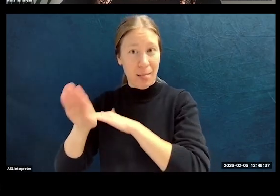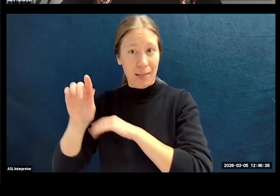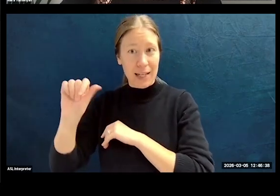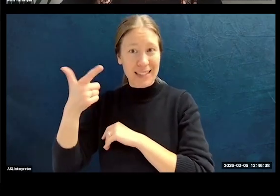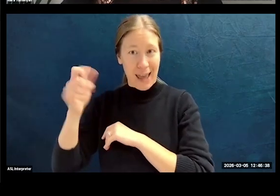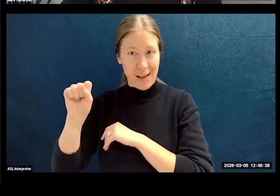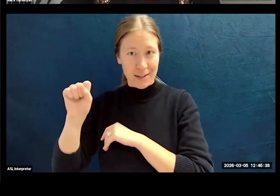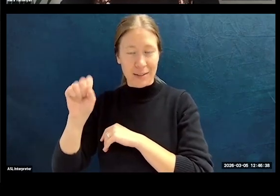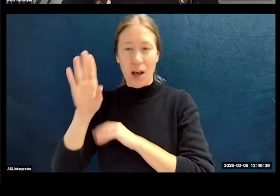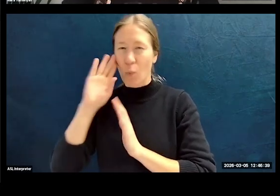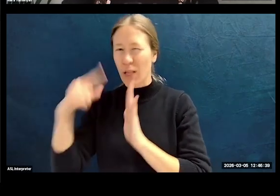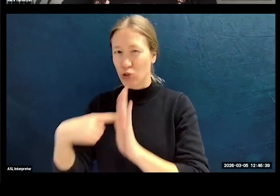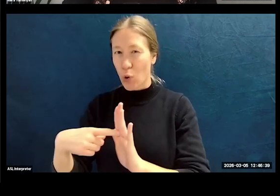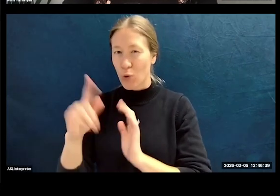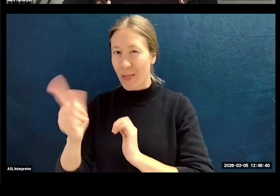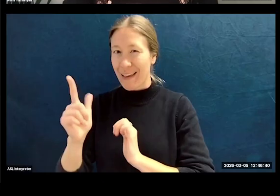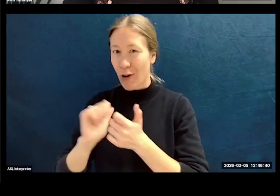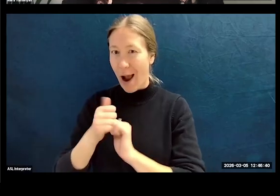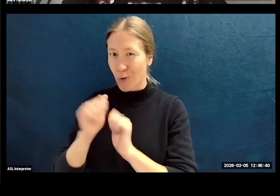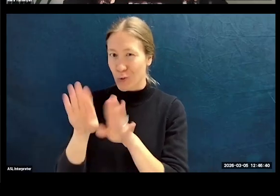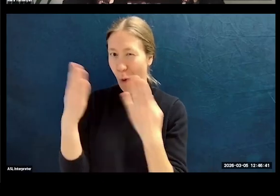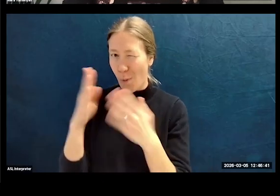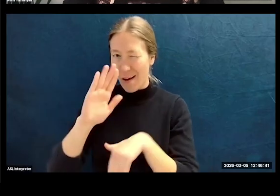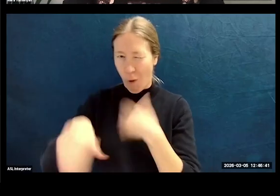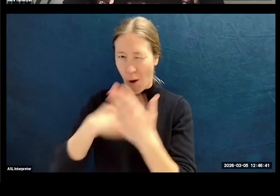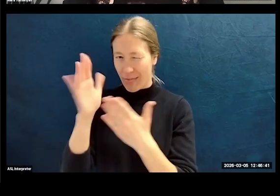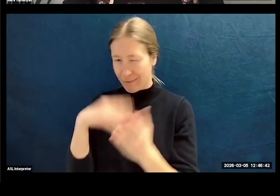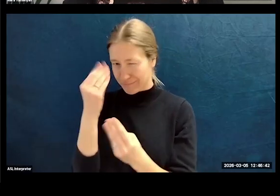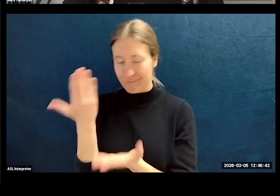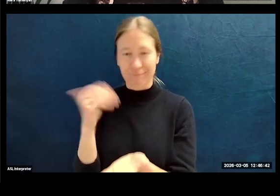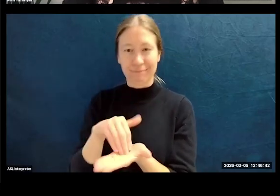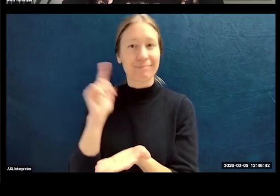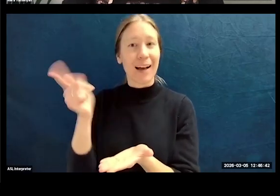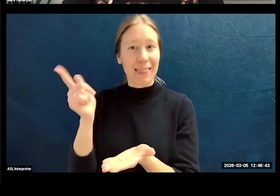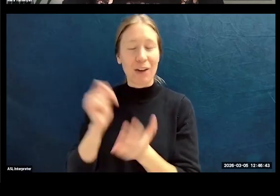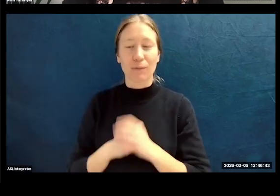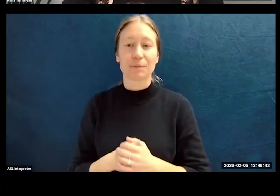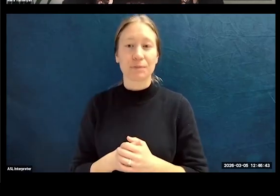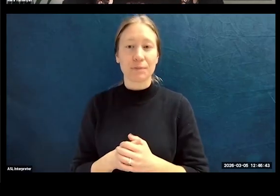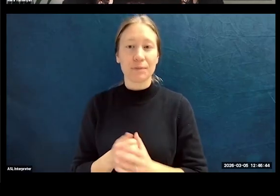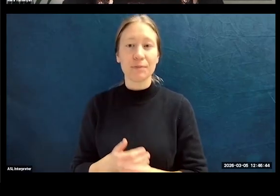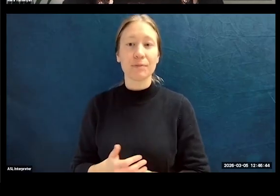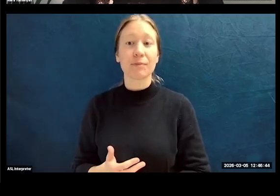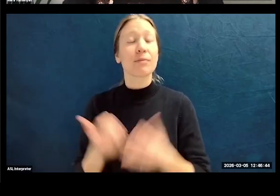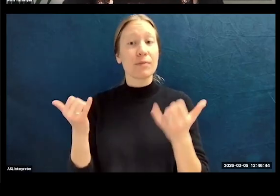I'll show you later how to open all these panes. And this is the Accessibility Tags pane,